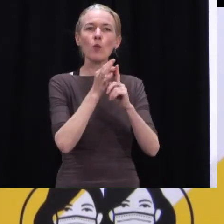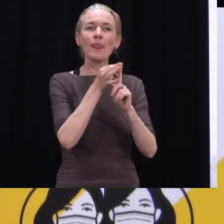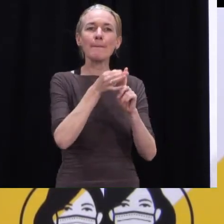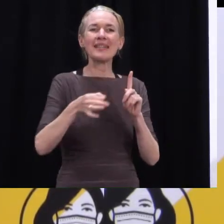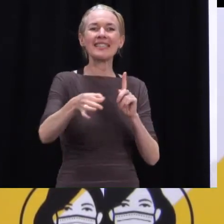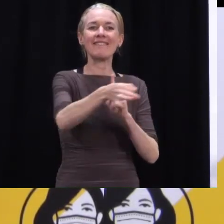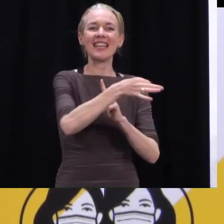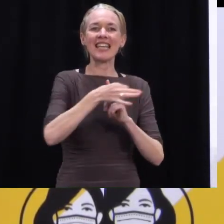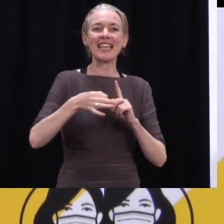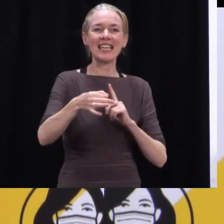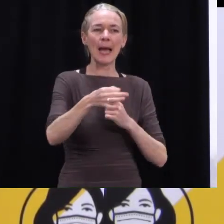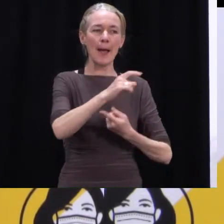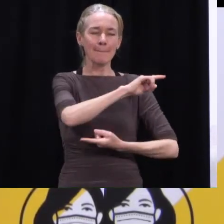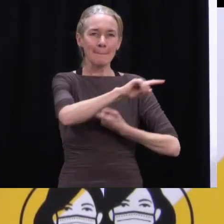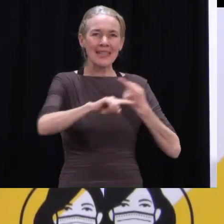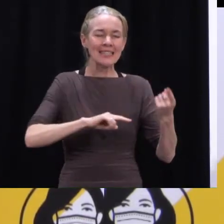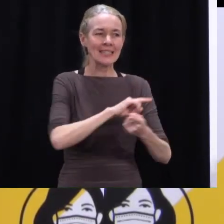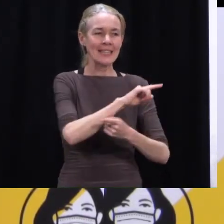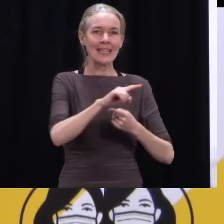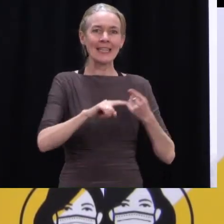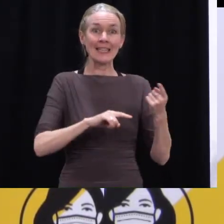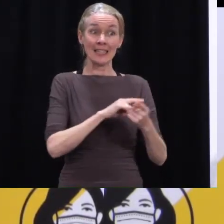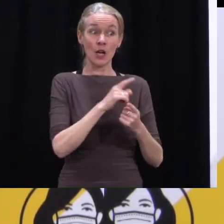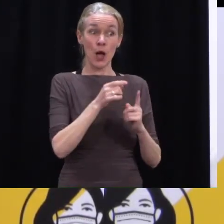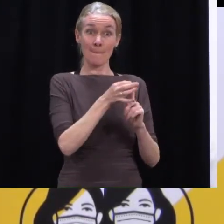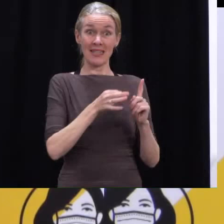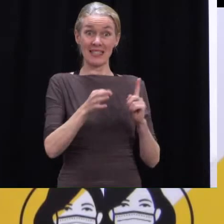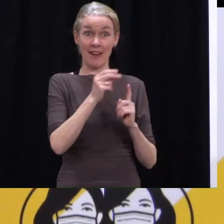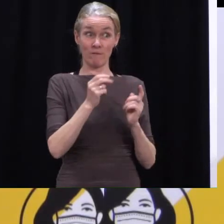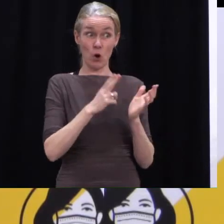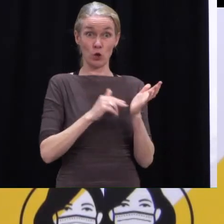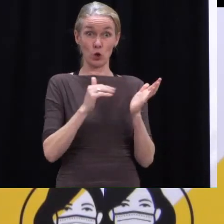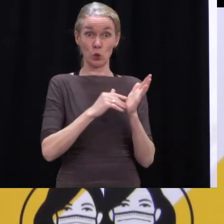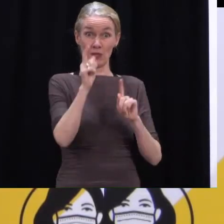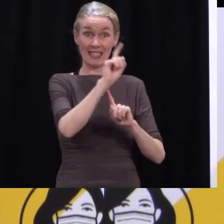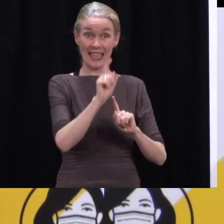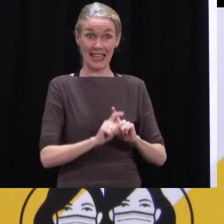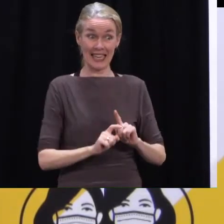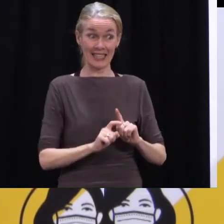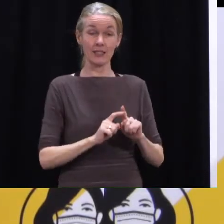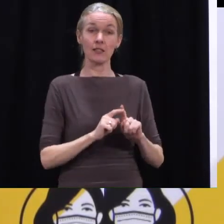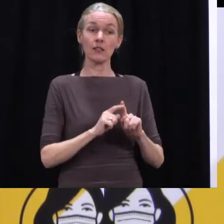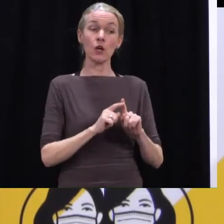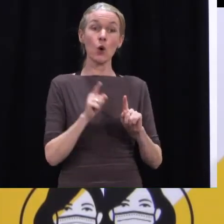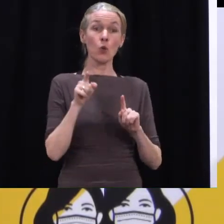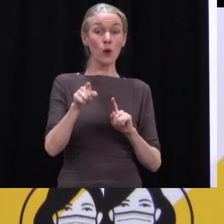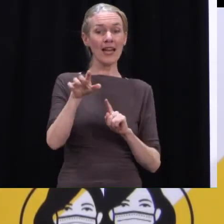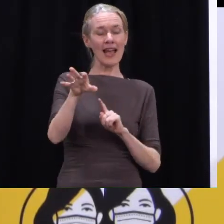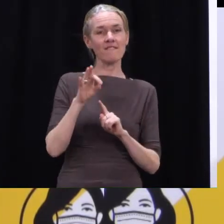that messages get out to all